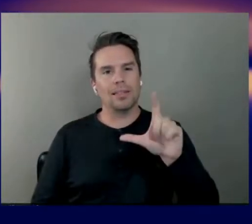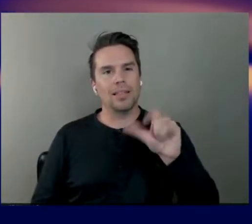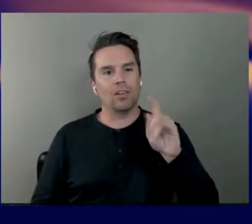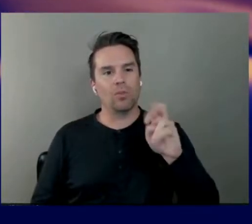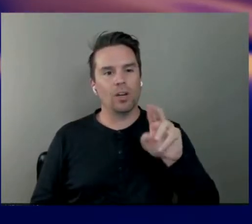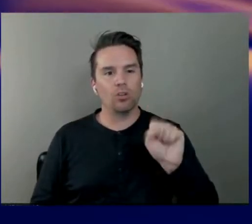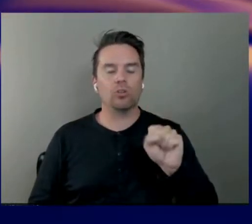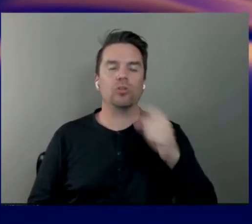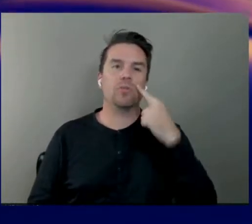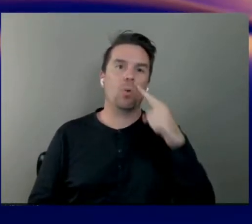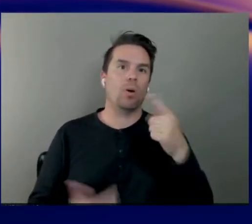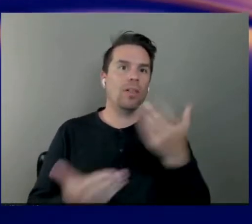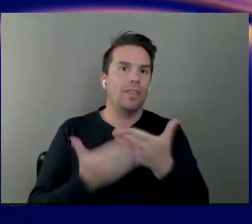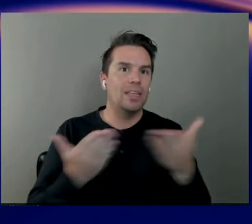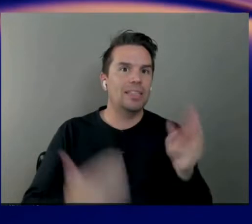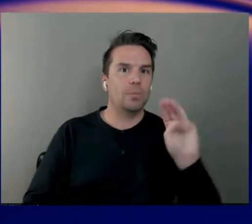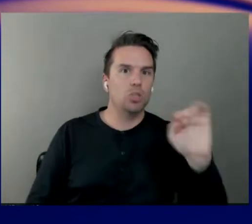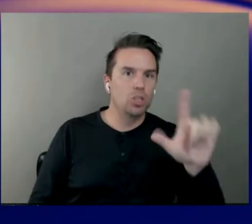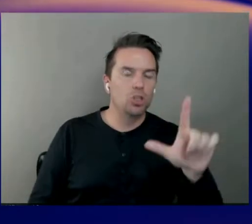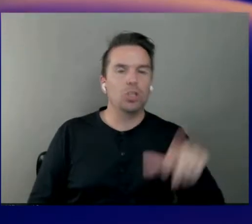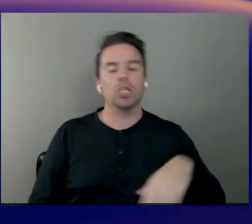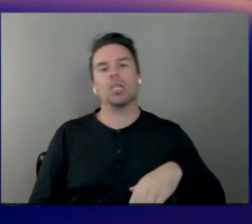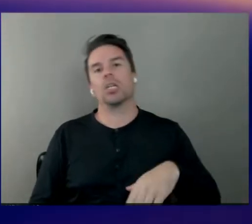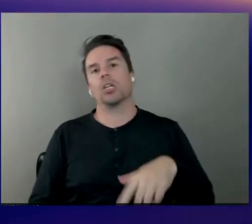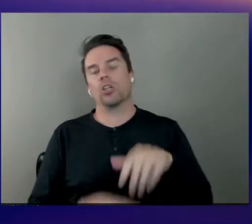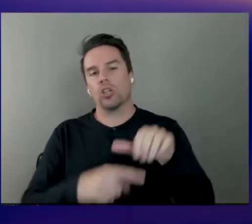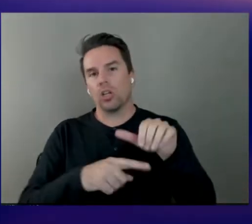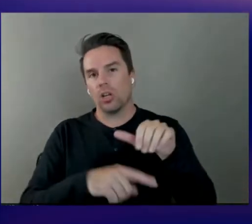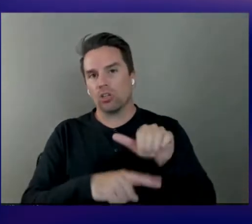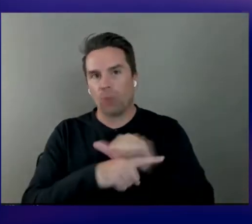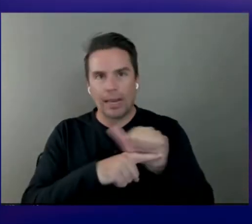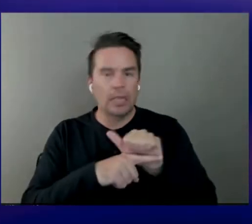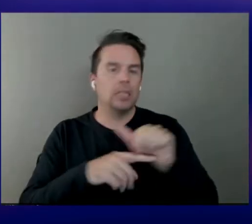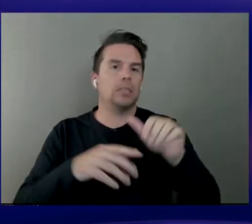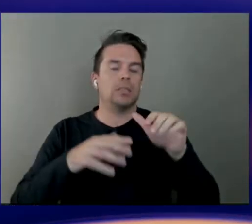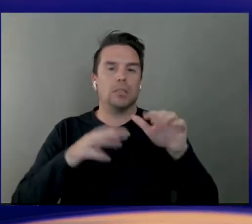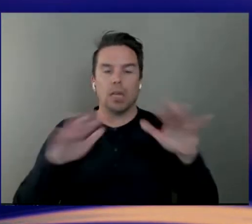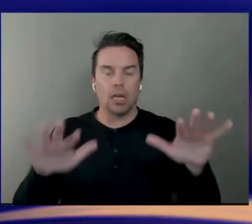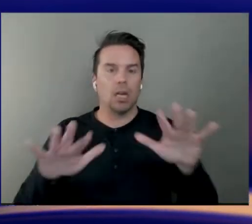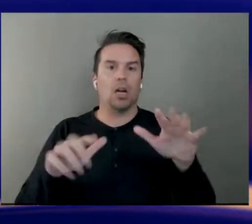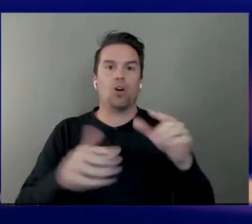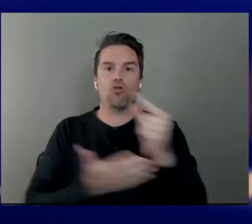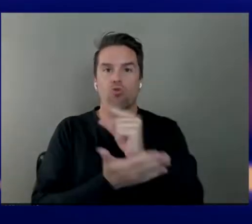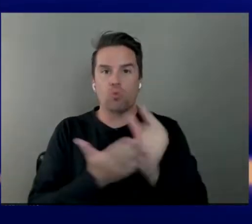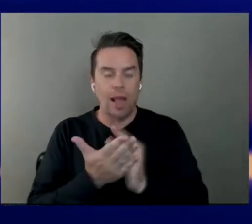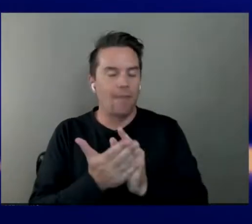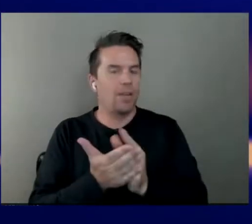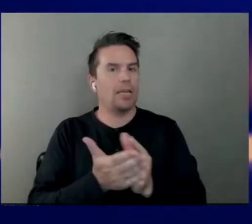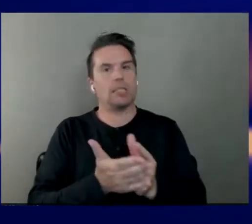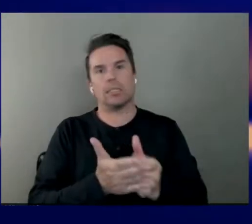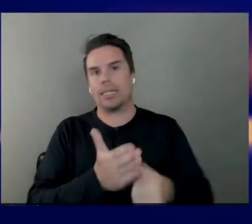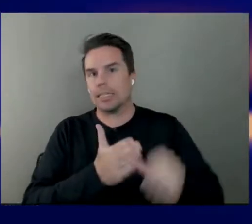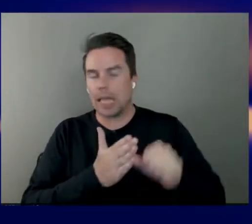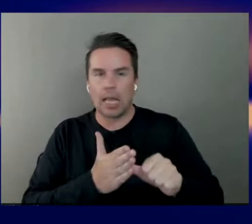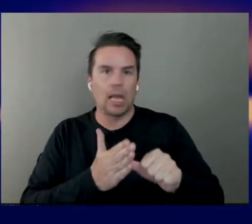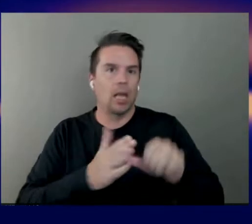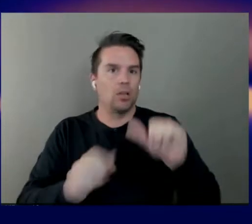both on the inferencing and the training side is what we're hearing. There's graphics intensive workloads that customers wanna run in the cloud,